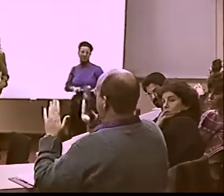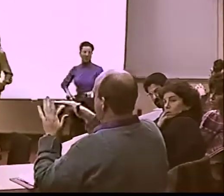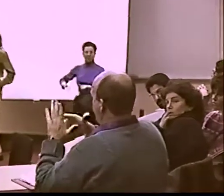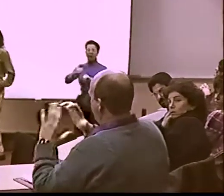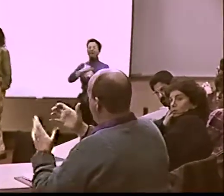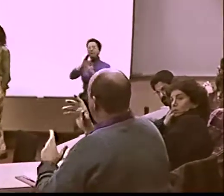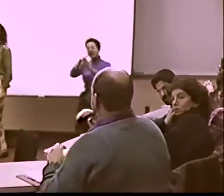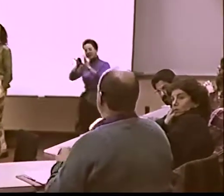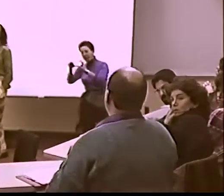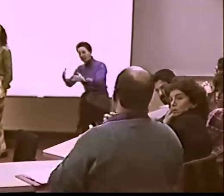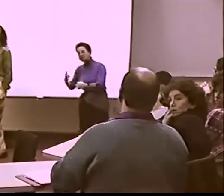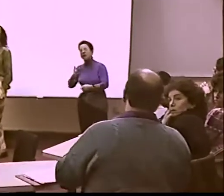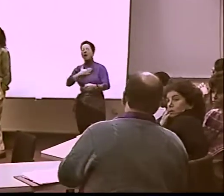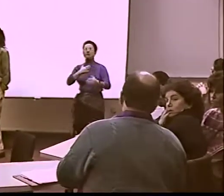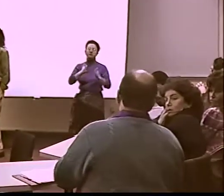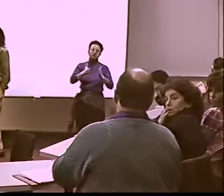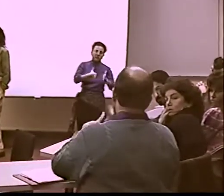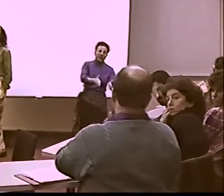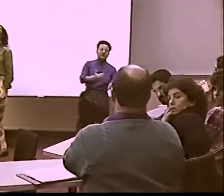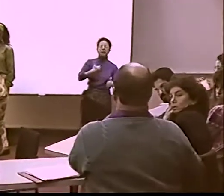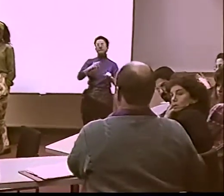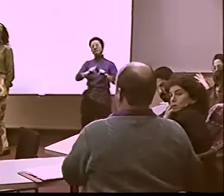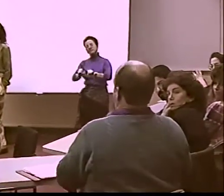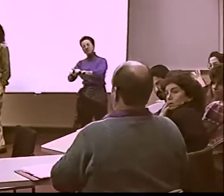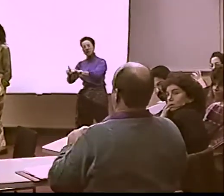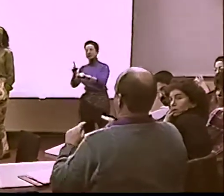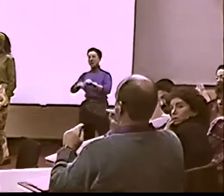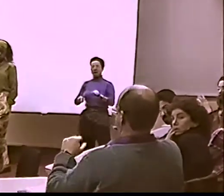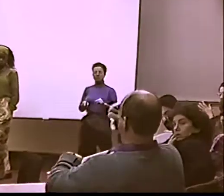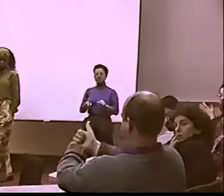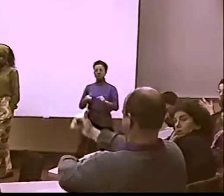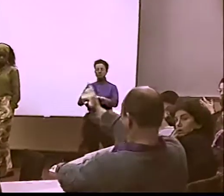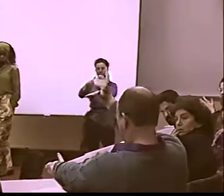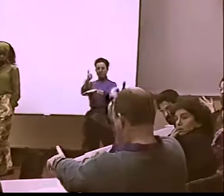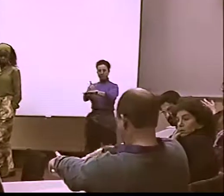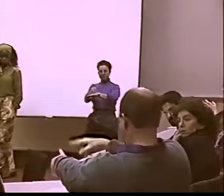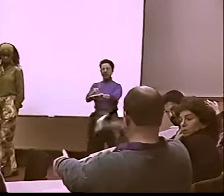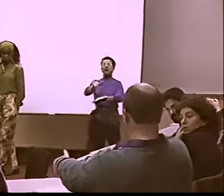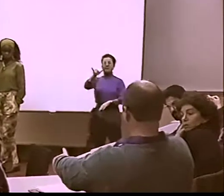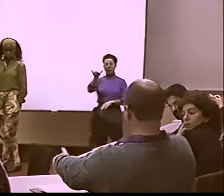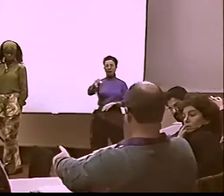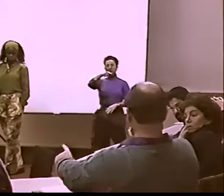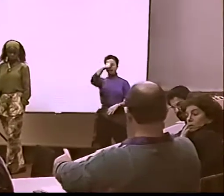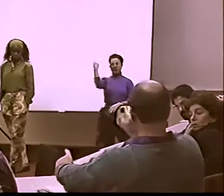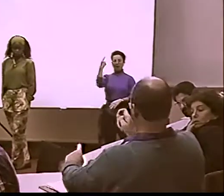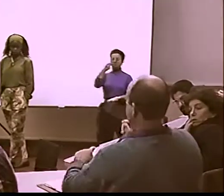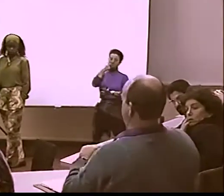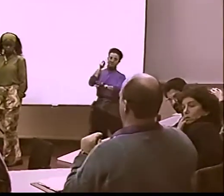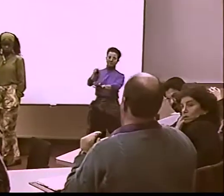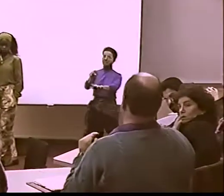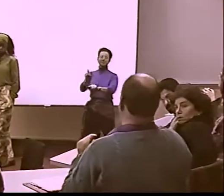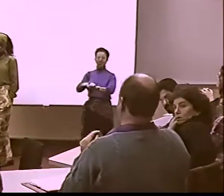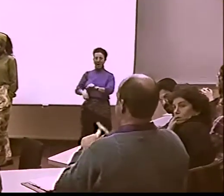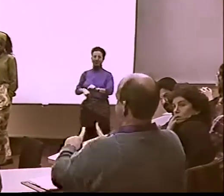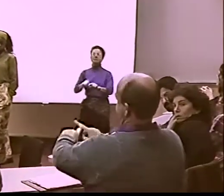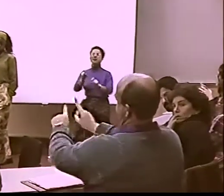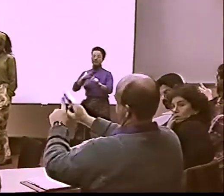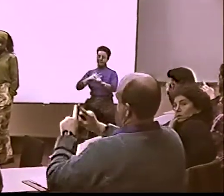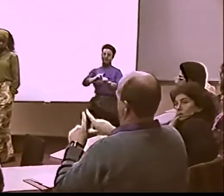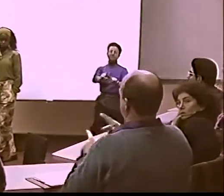HEARING PEOPLE TEND TO LABEL DEAF AS THEY'RE ALL THE SAME. YOU HAVE TO BE CAREFUL WITH THAT, YOU KNOW. ALL DEAF PEOPLE ARE NOT ALL THE SAME.